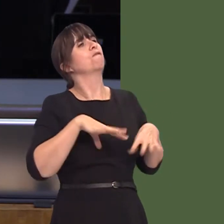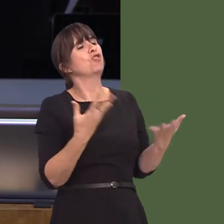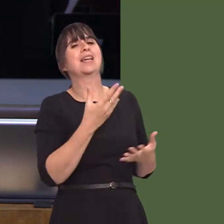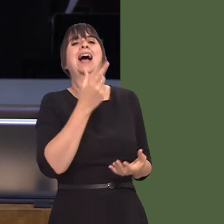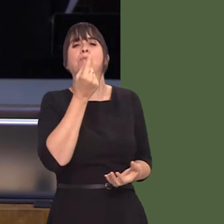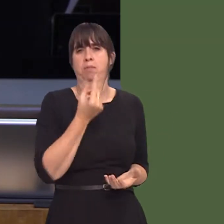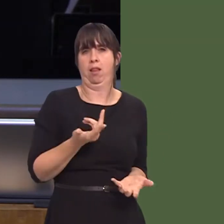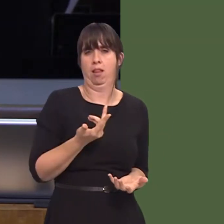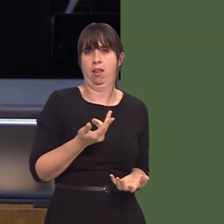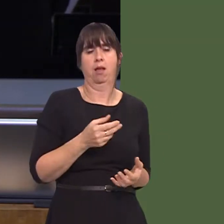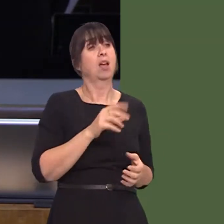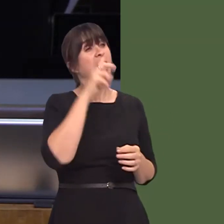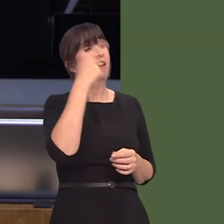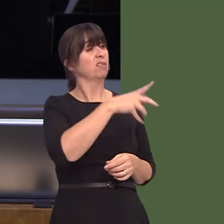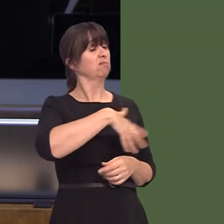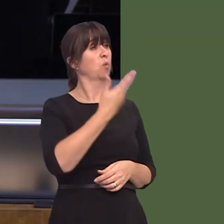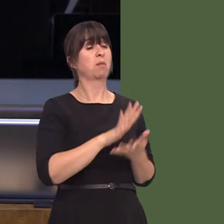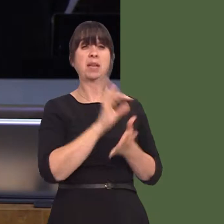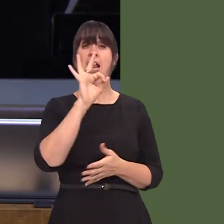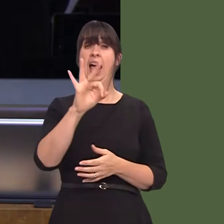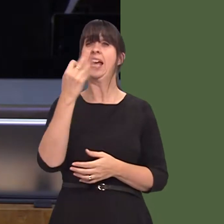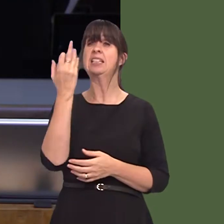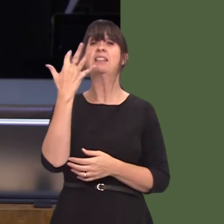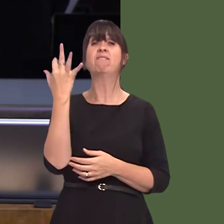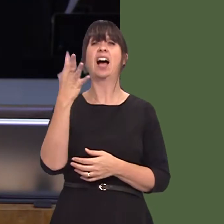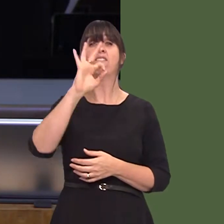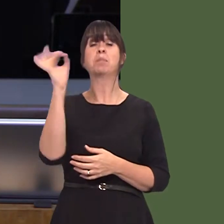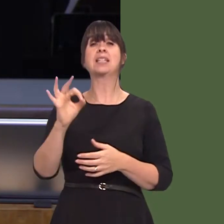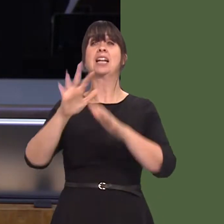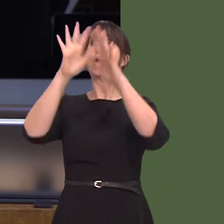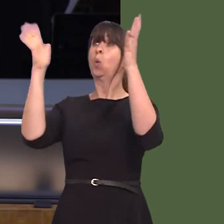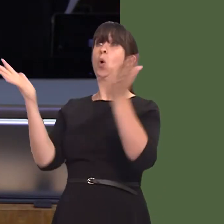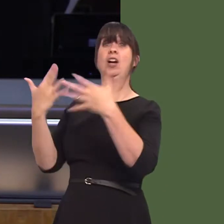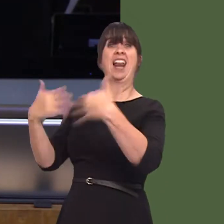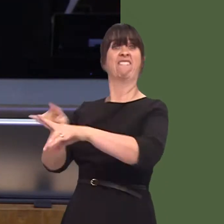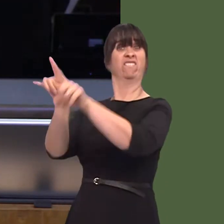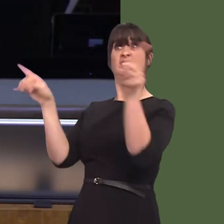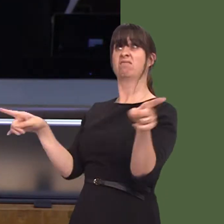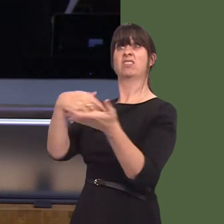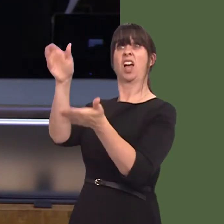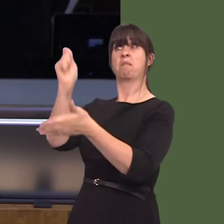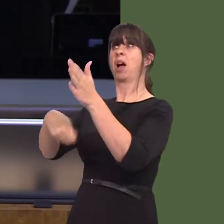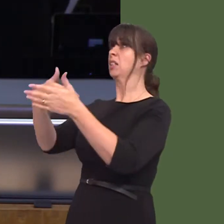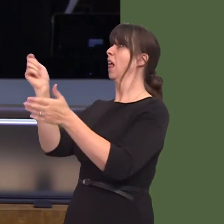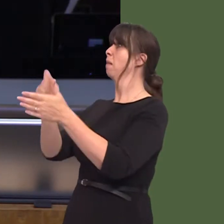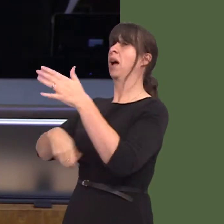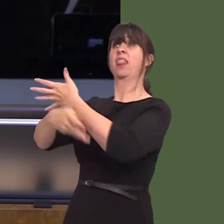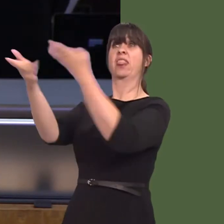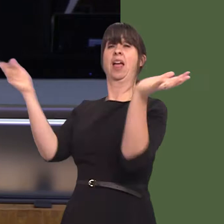But if they donít want to do a deal, 85 per cent of the global economy is outside of the EUóthatís growing, and we should be concentrating on other parts of the world.